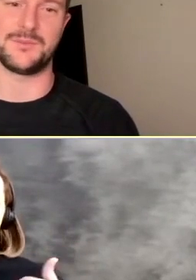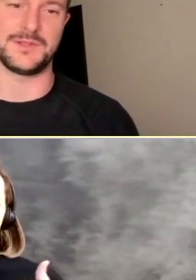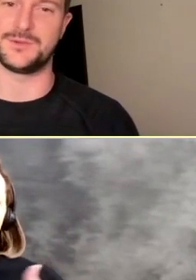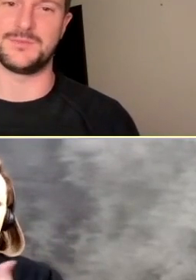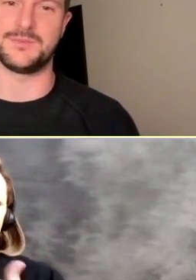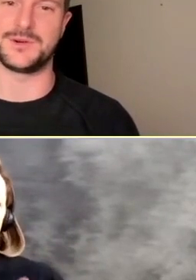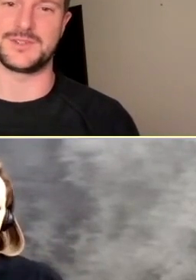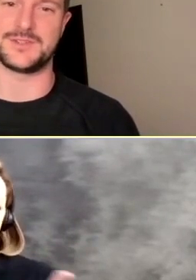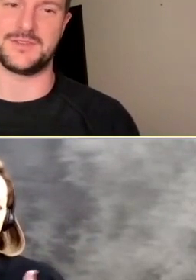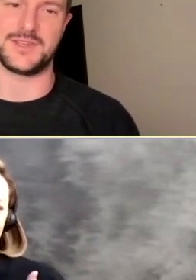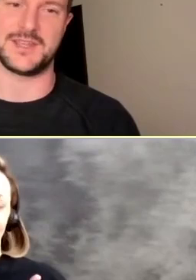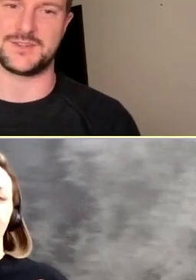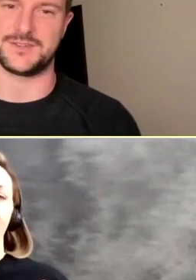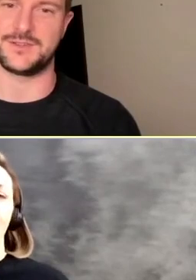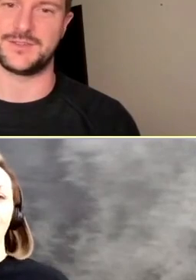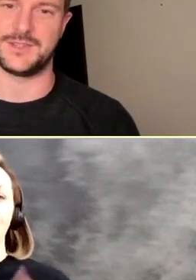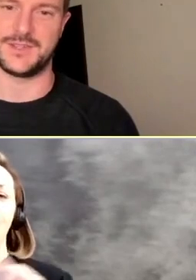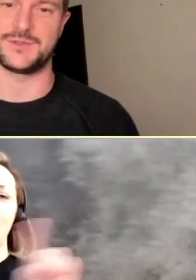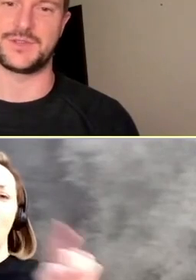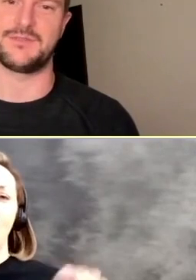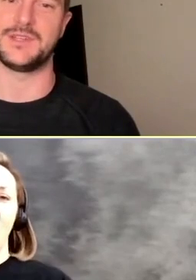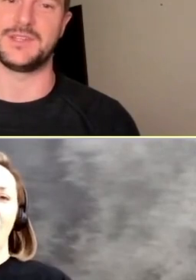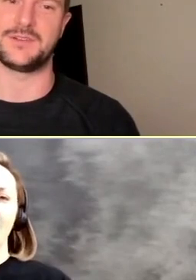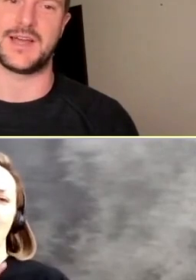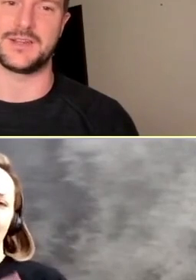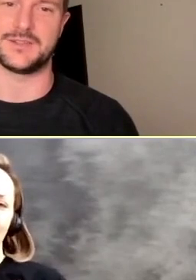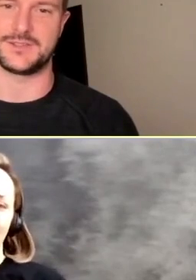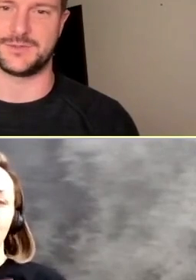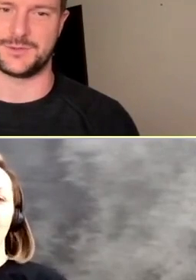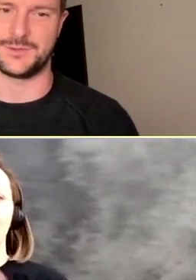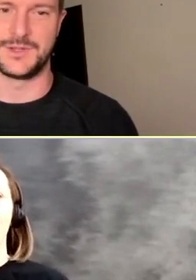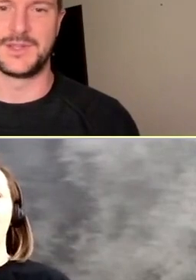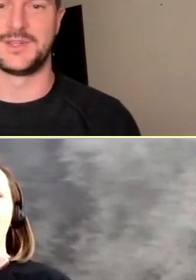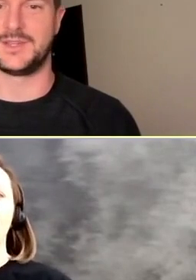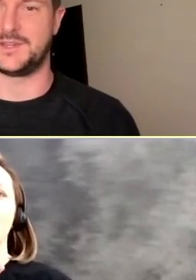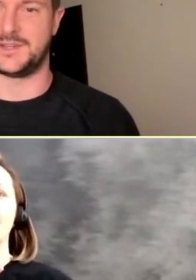another thing that we need to accommodate